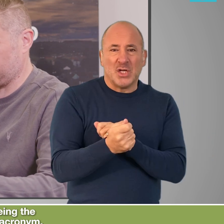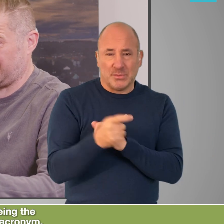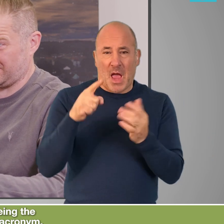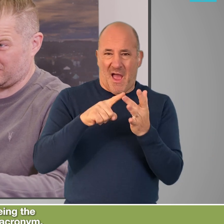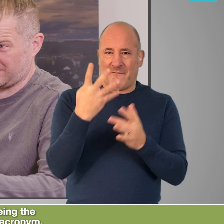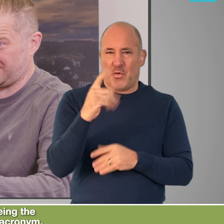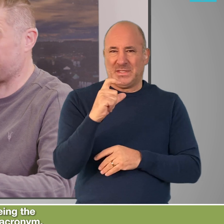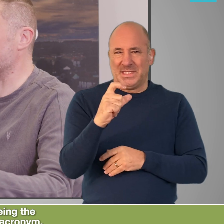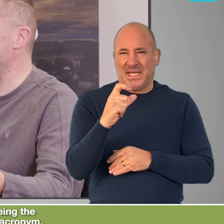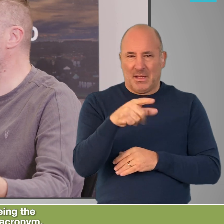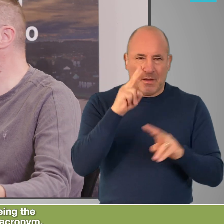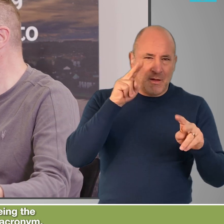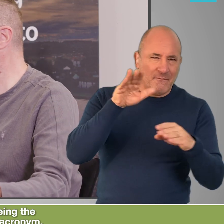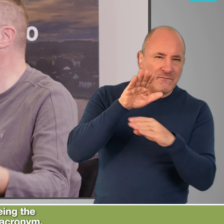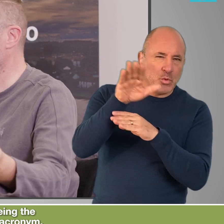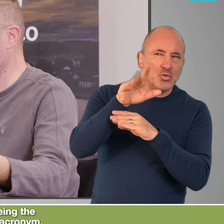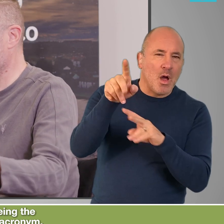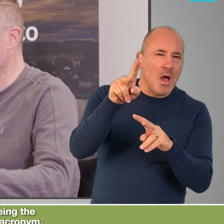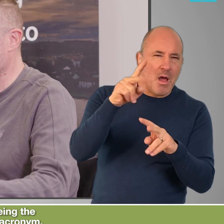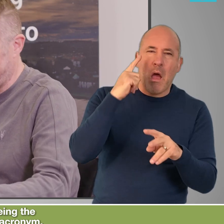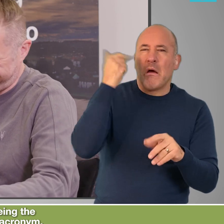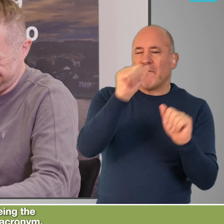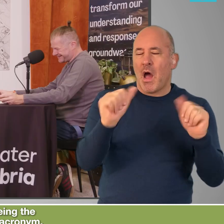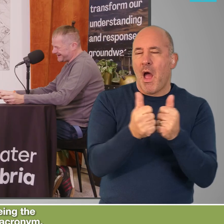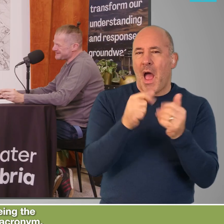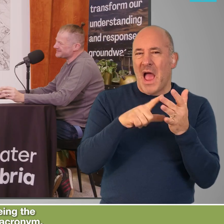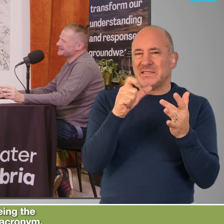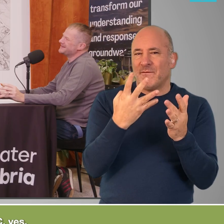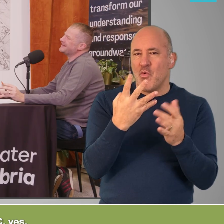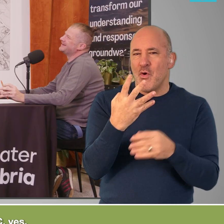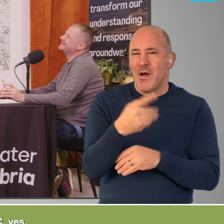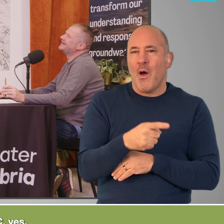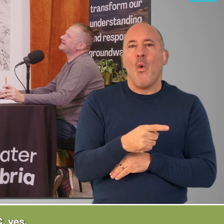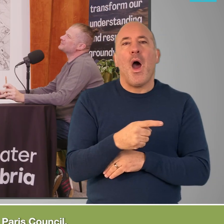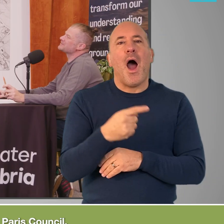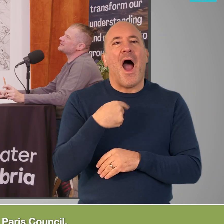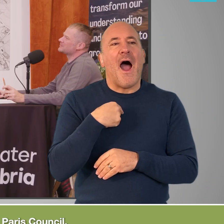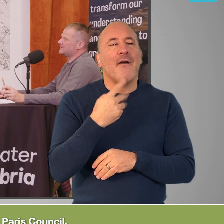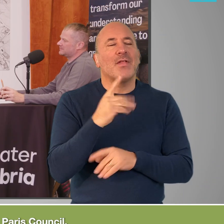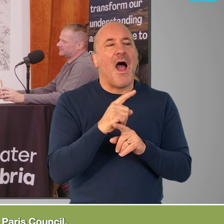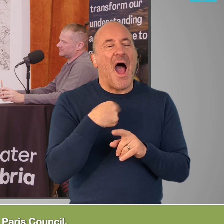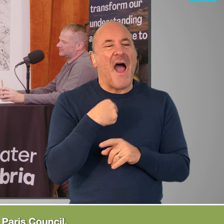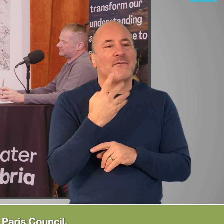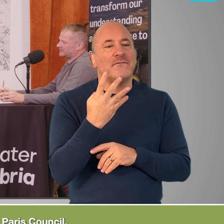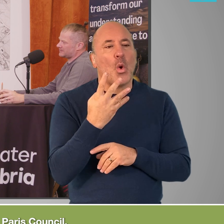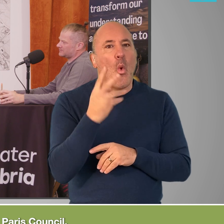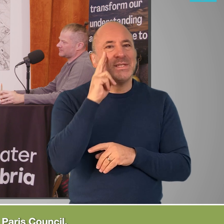but I4C, as in seeing the future very clever acronym. Oh, I get it. 14C, yes. And it was people from Paris Council,